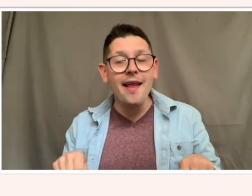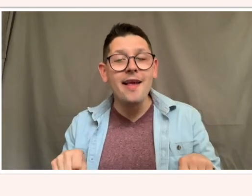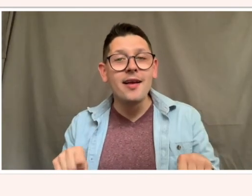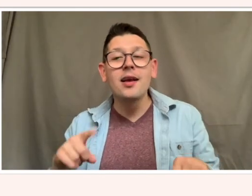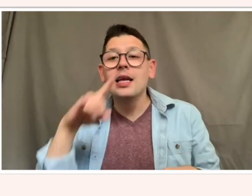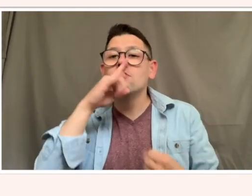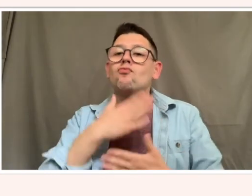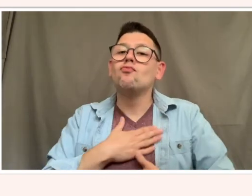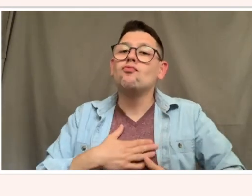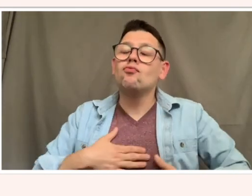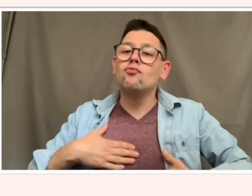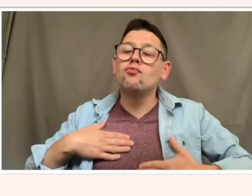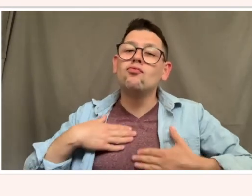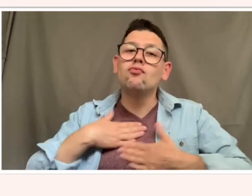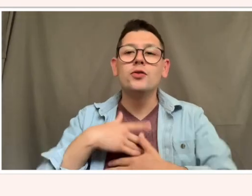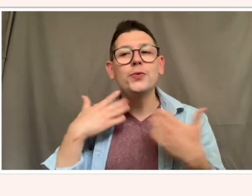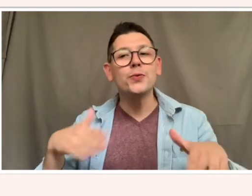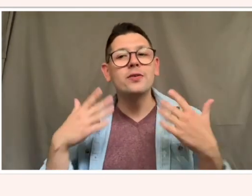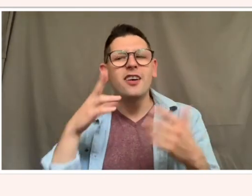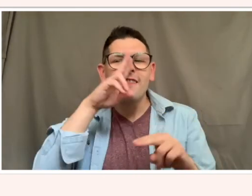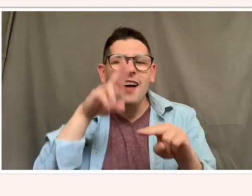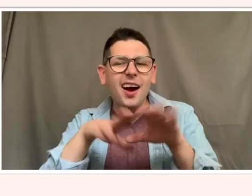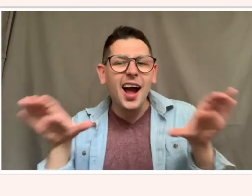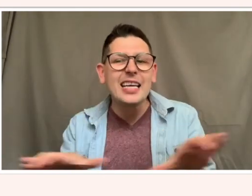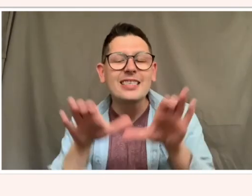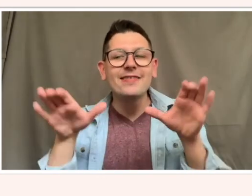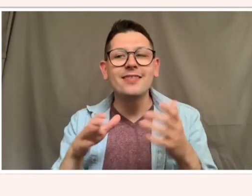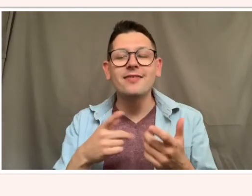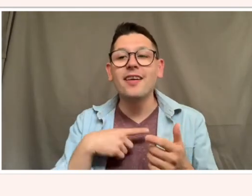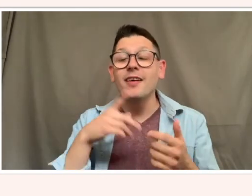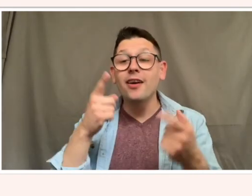and ask you to draw that, which is obviously a pleasurable experience.